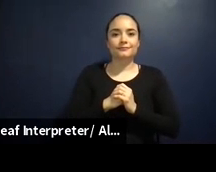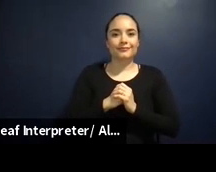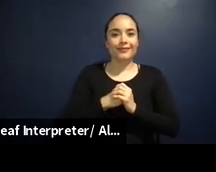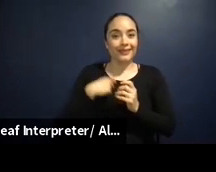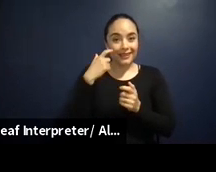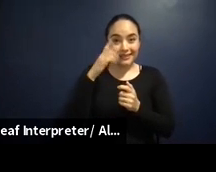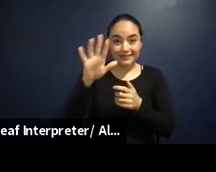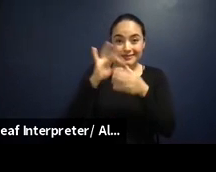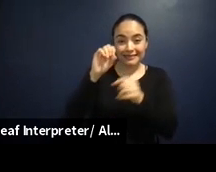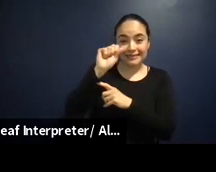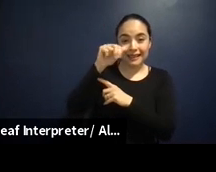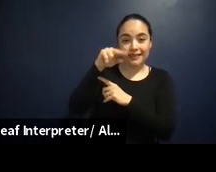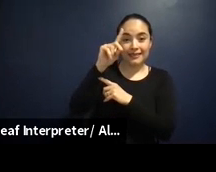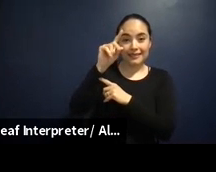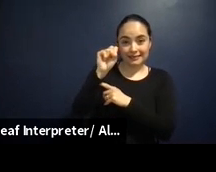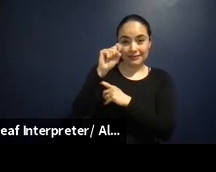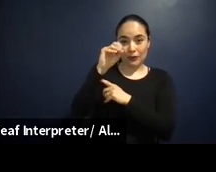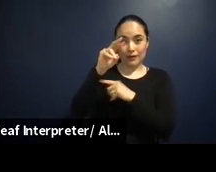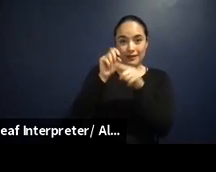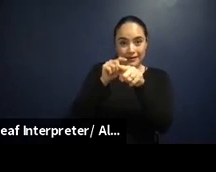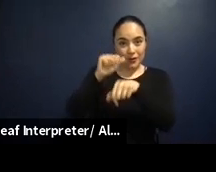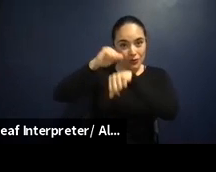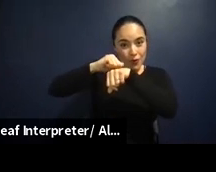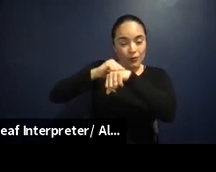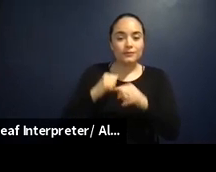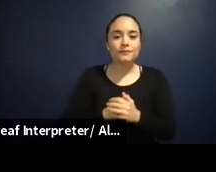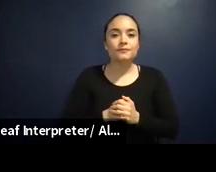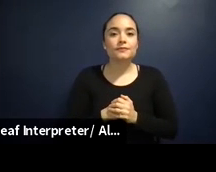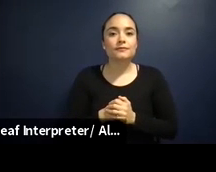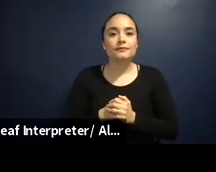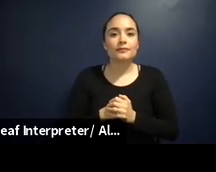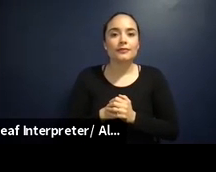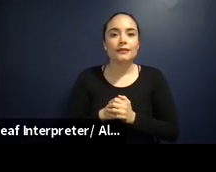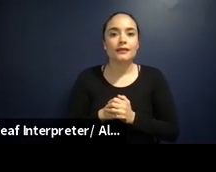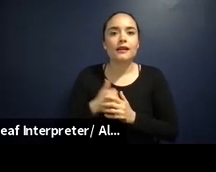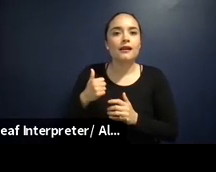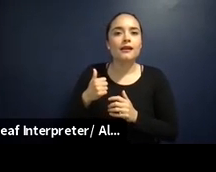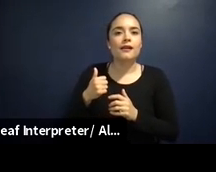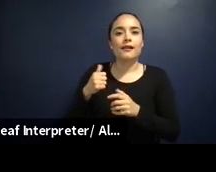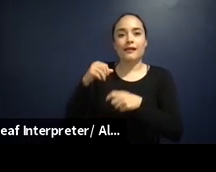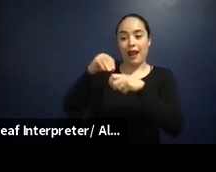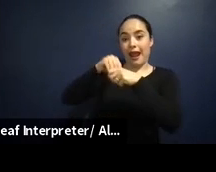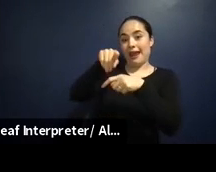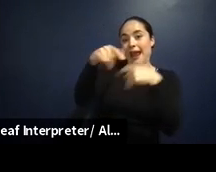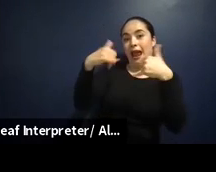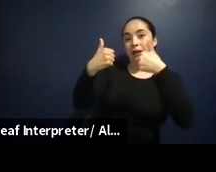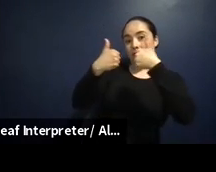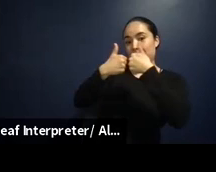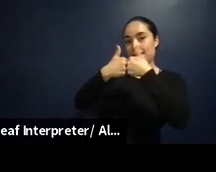sandstone, and you can find it out in desert areas. You can also make it by combining sand together.